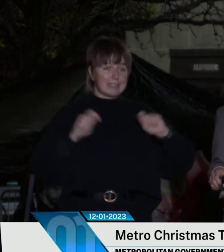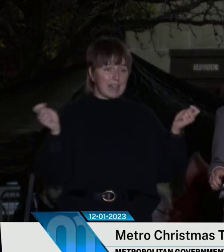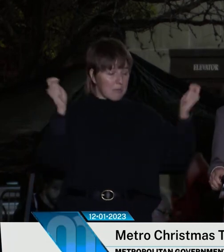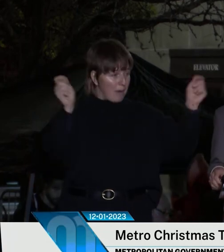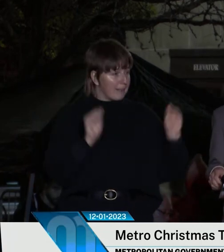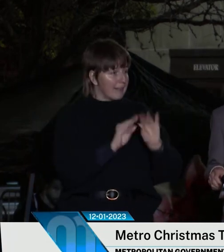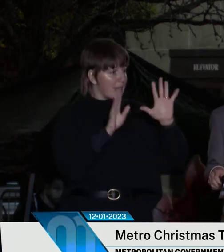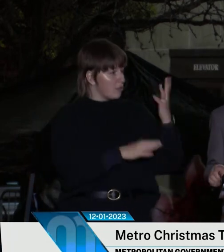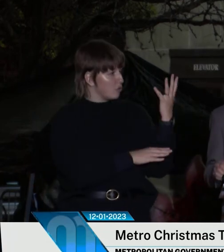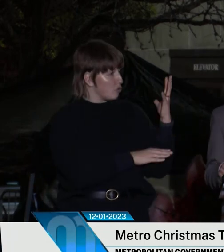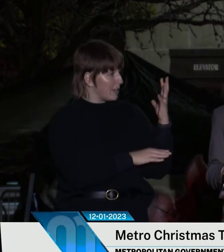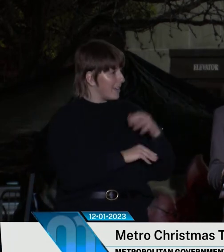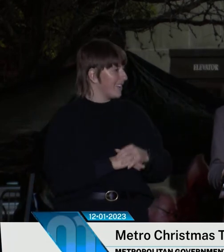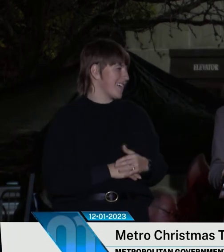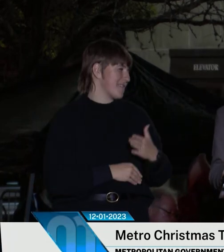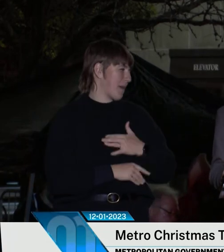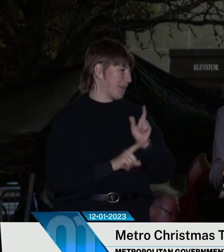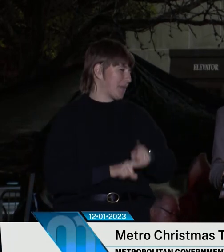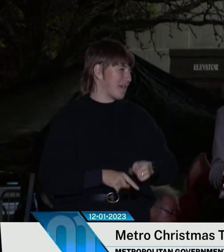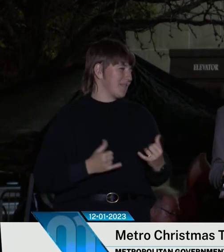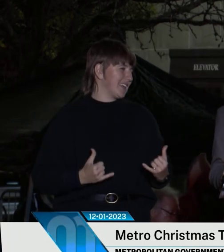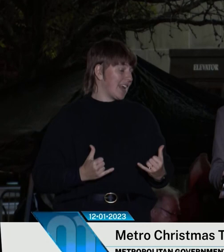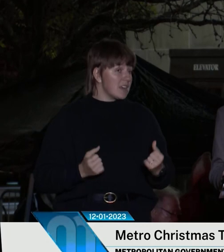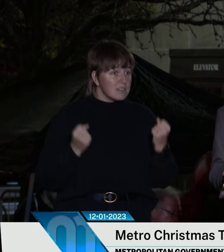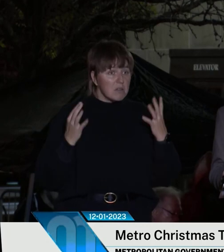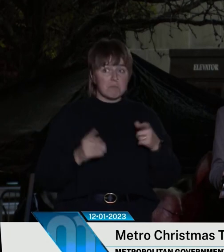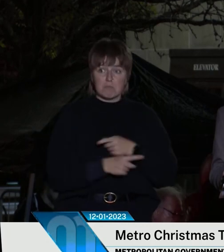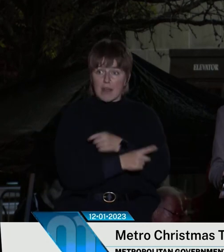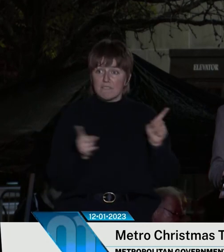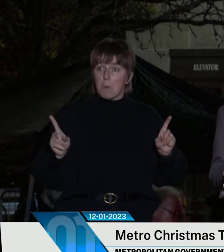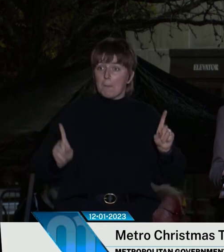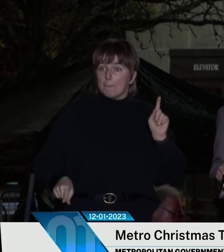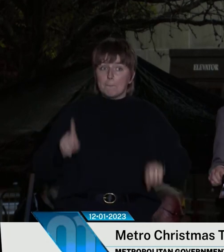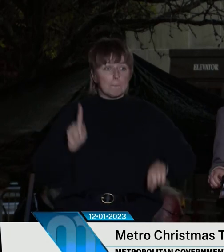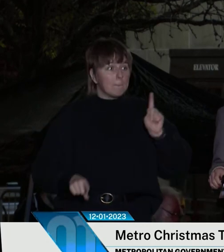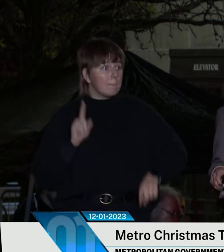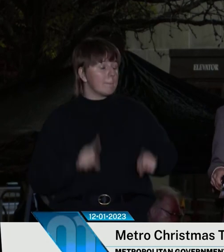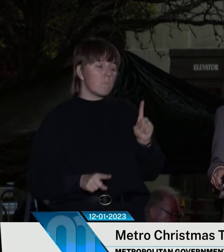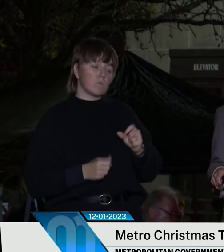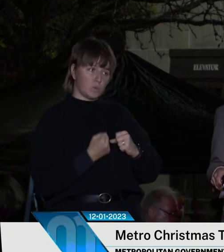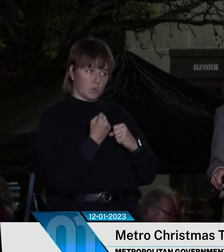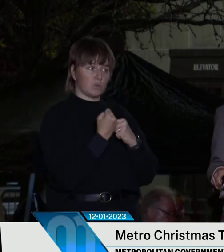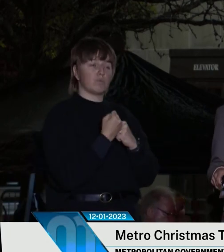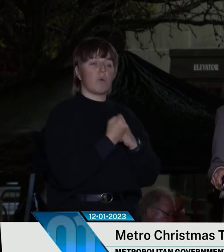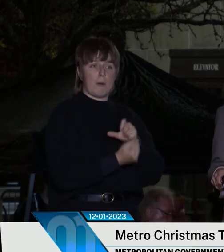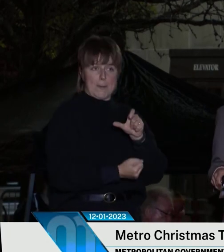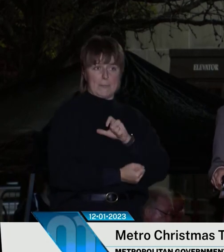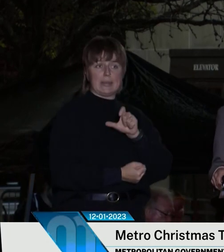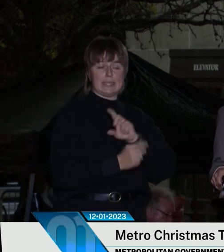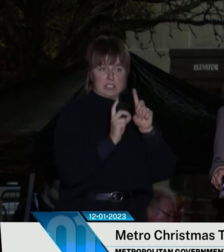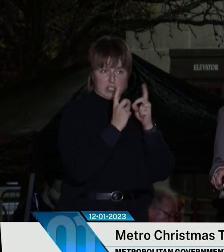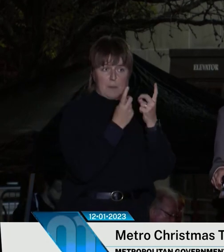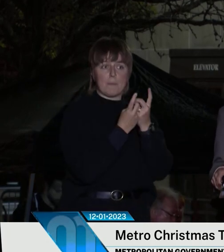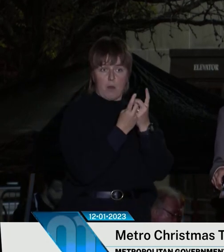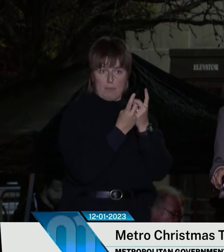LIGHTING CEREMONY. I'M DELIGHTED TO BE HERE WITH YOU. SO MANY OF YOU WHO ARE HERE TONIGHT HAVE